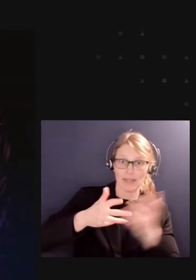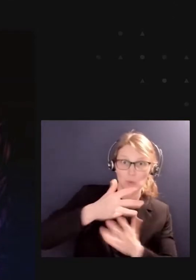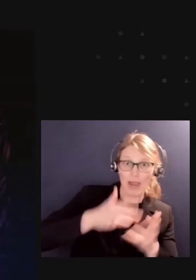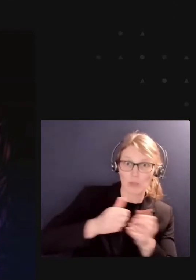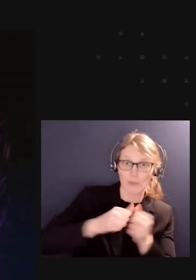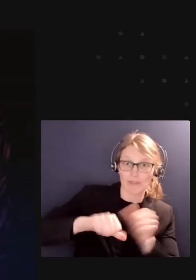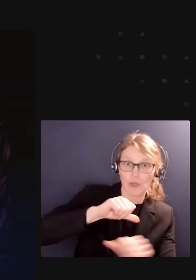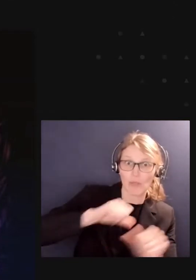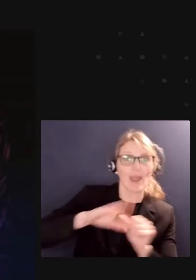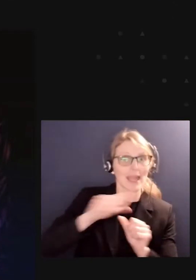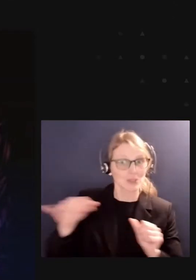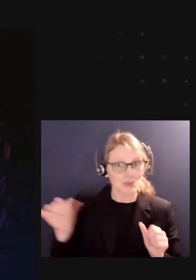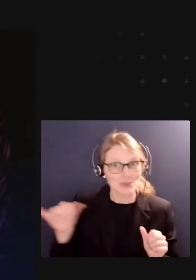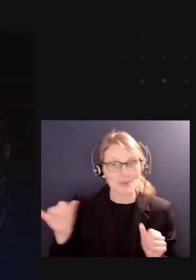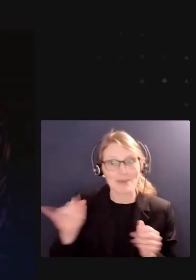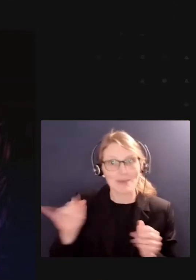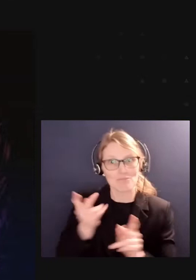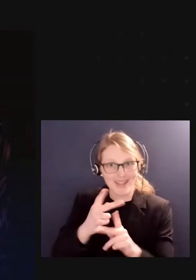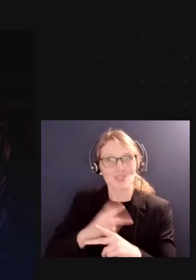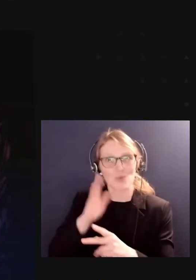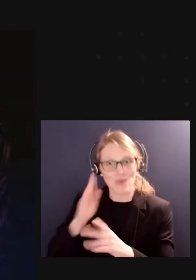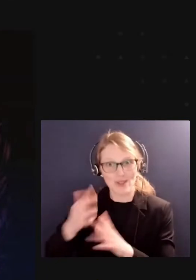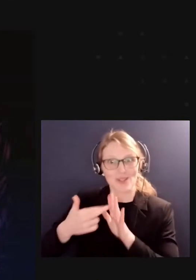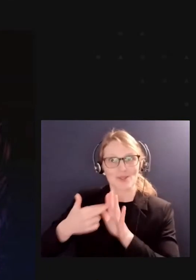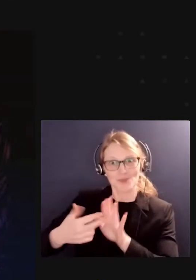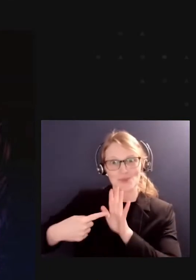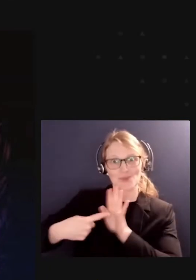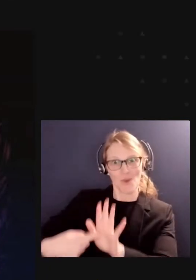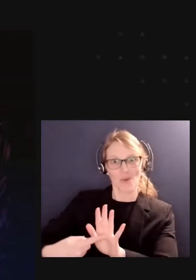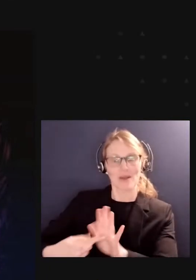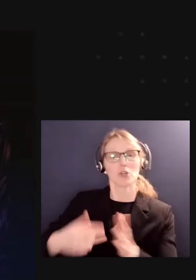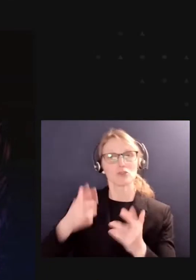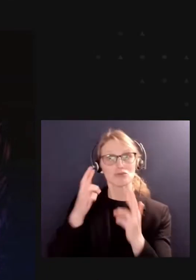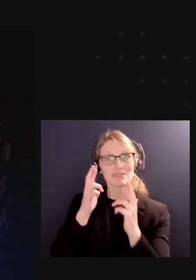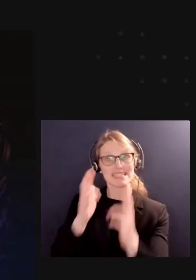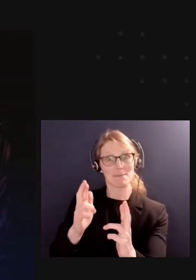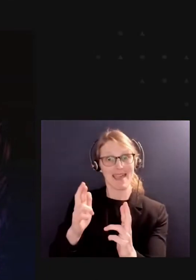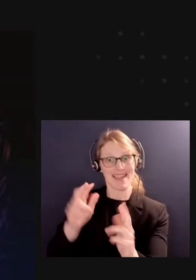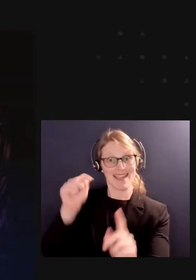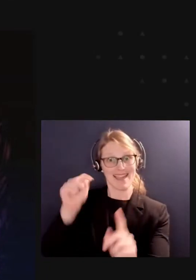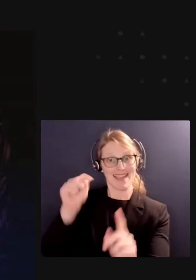One of the things, respect has always been kind of front and center for me as a personal value.